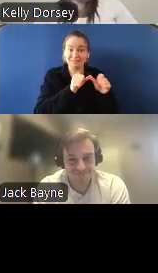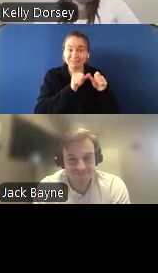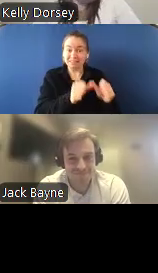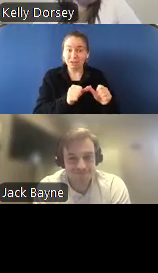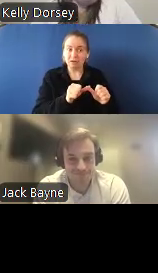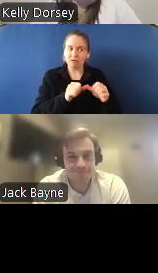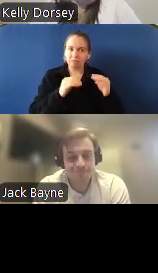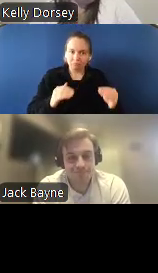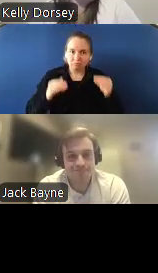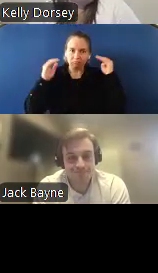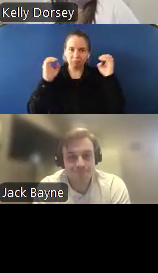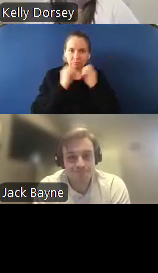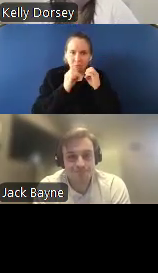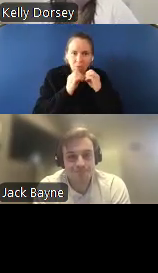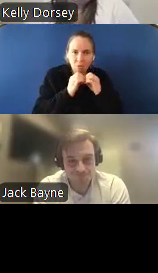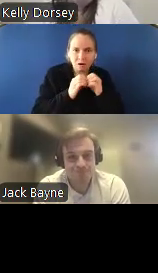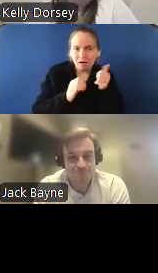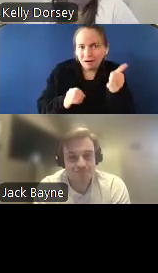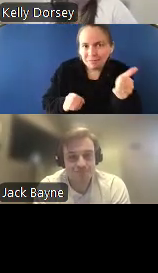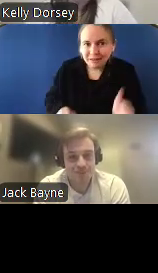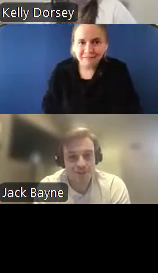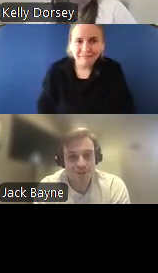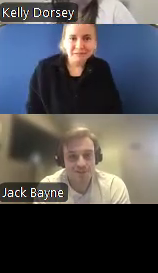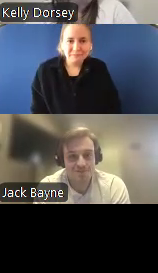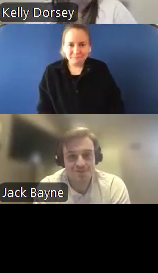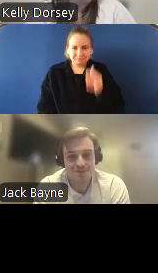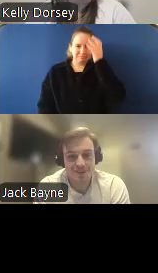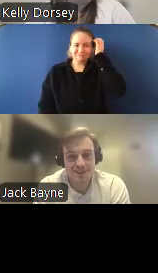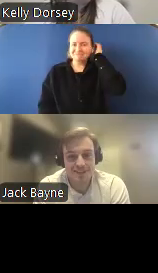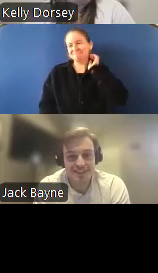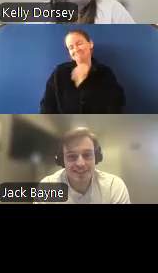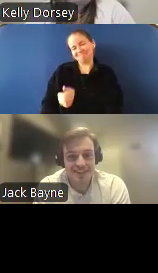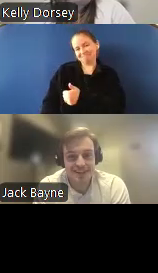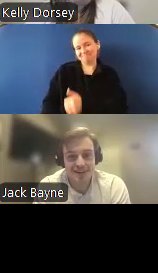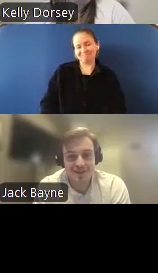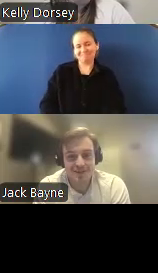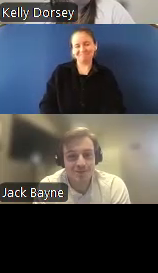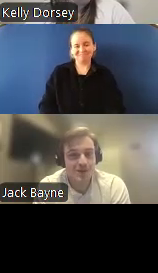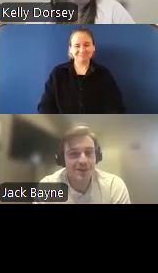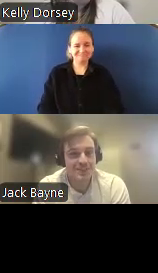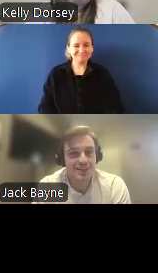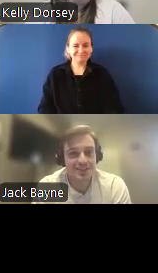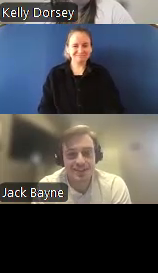believe it or not, on his own. >> Very good. And go to the next slide,